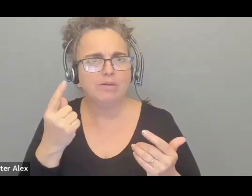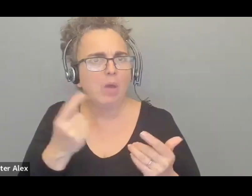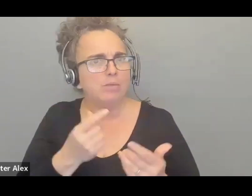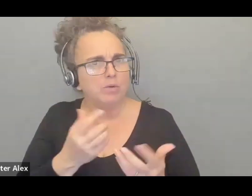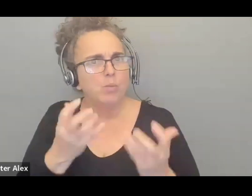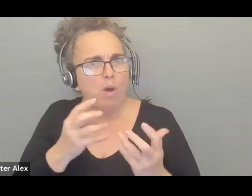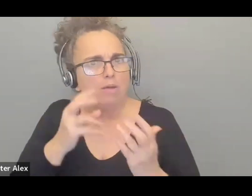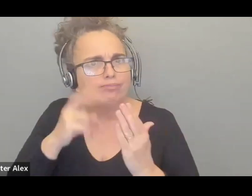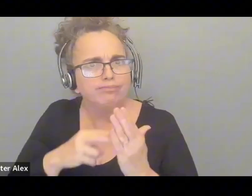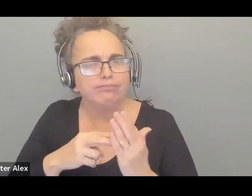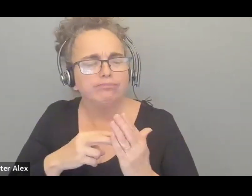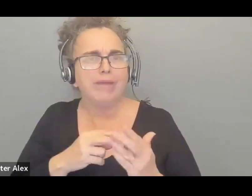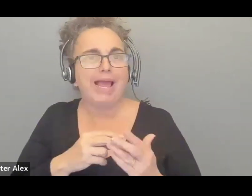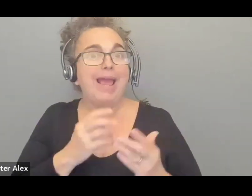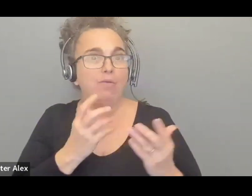access and come to the meeting.